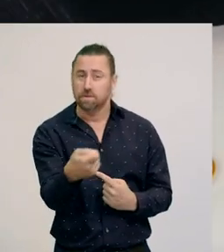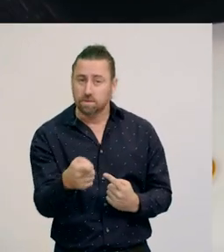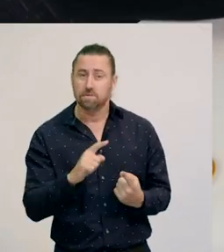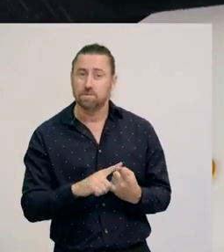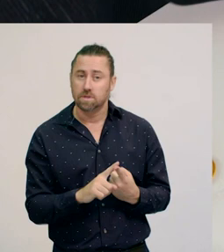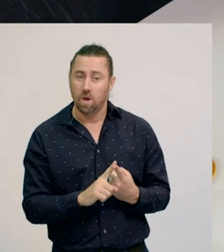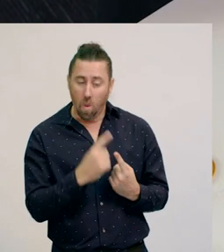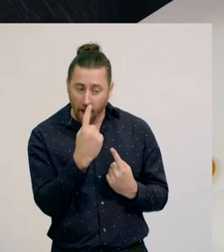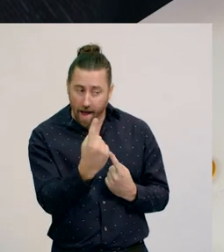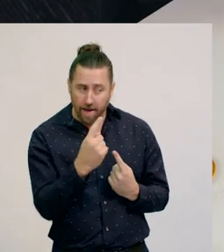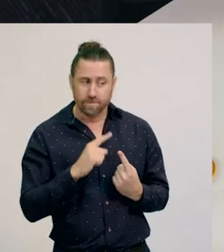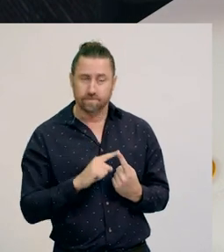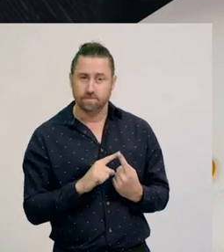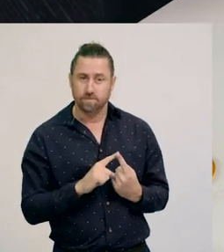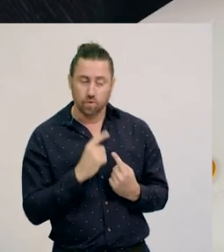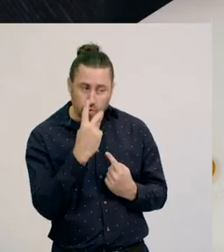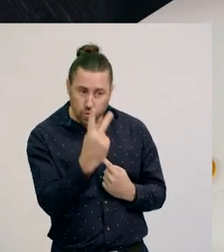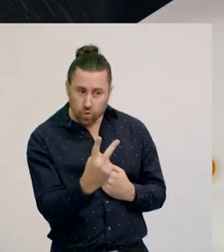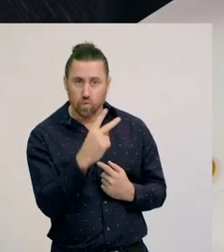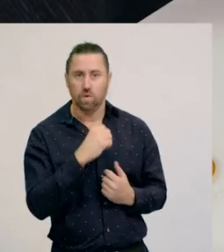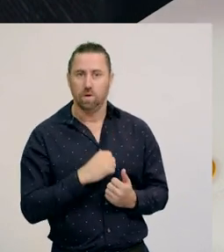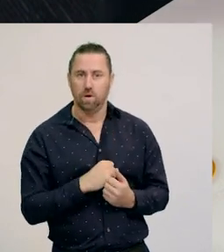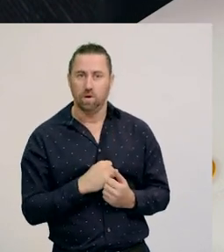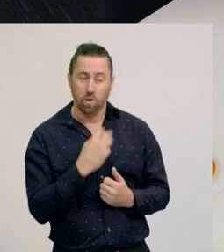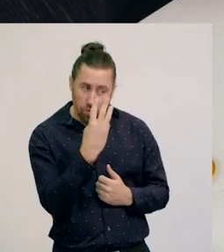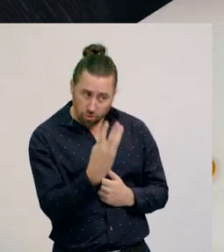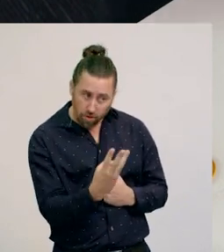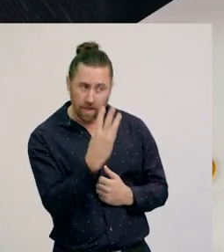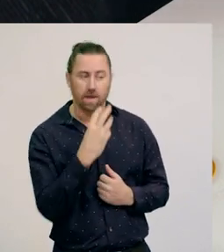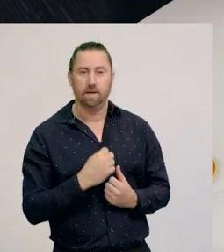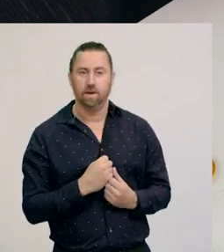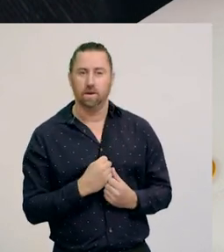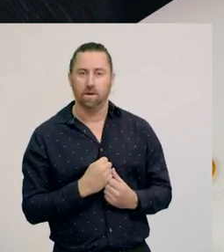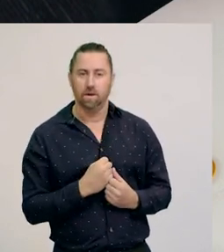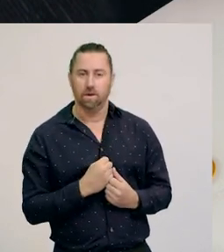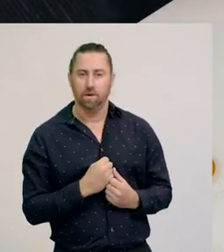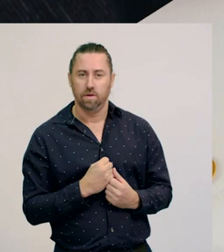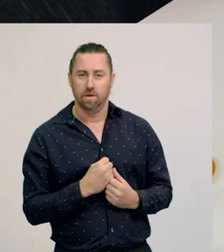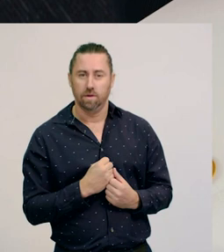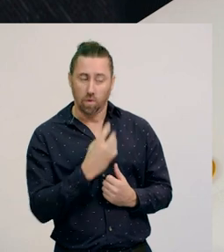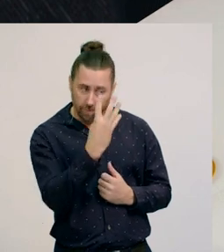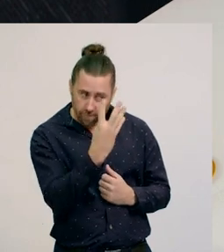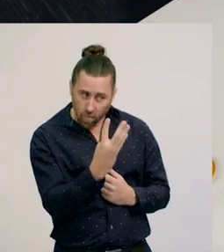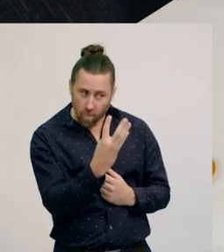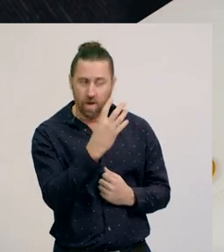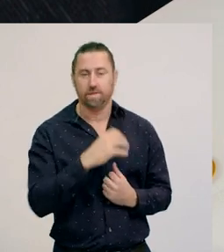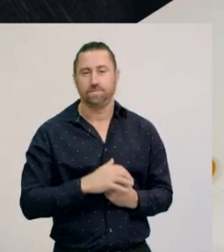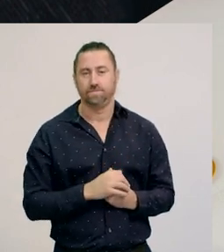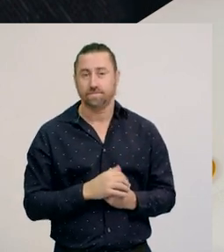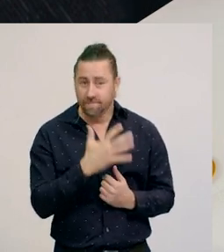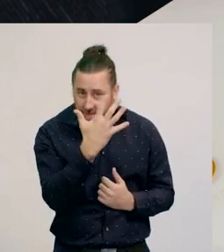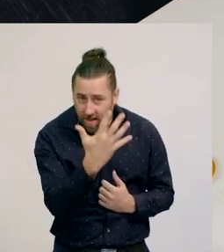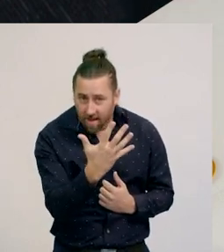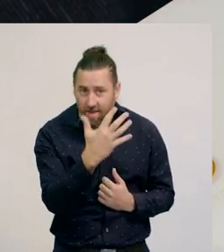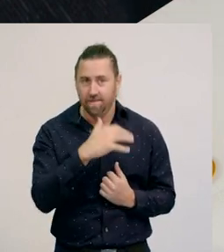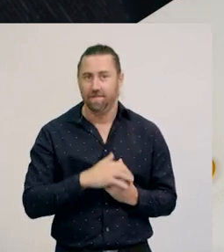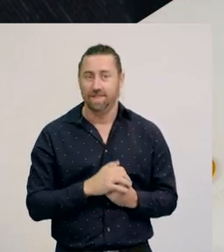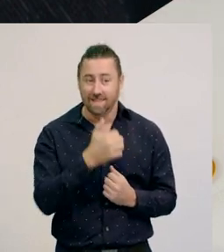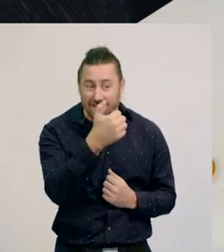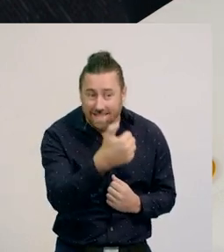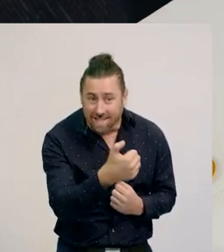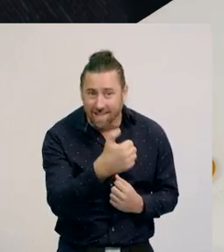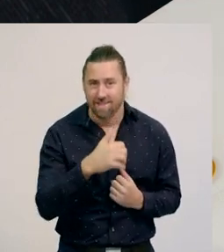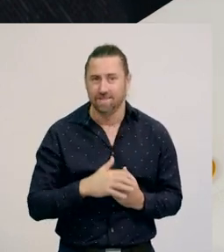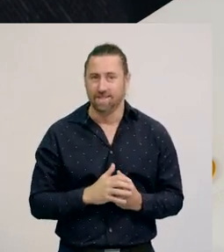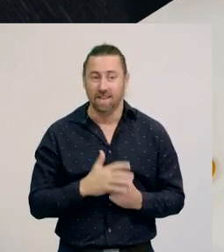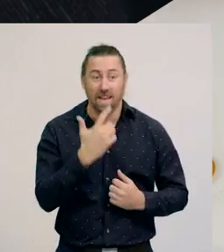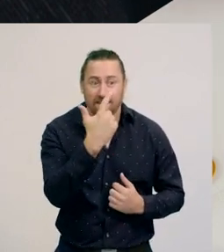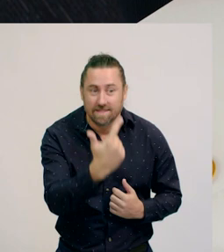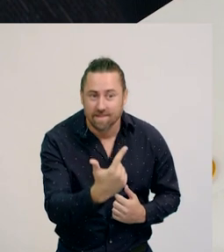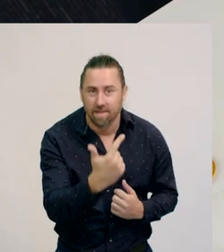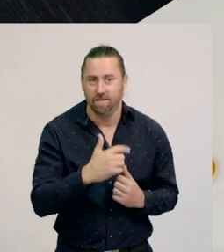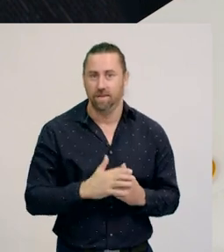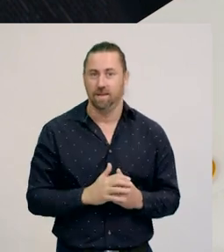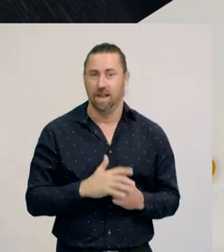One, two, three, four, five, six, seven, eight.